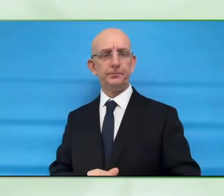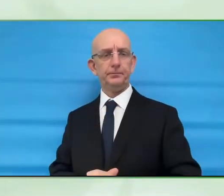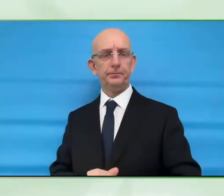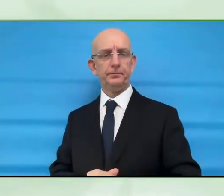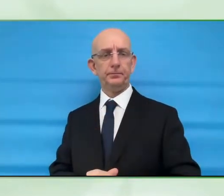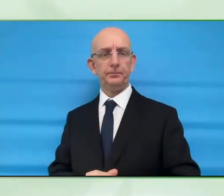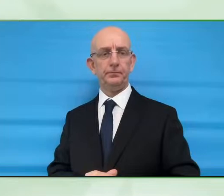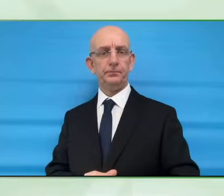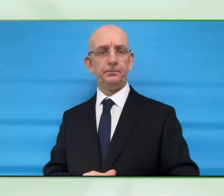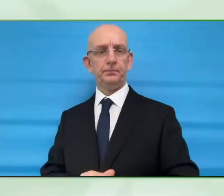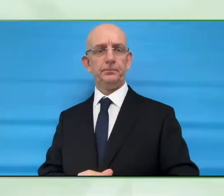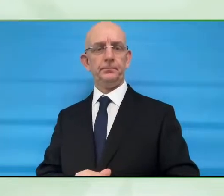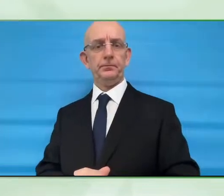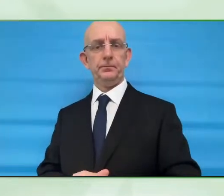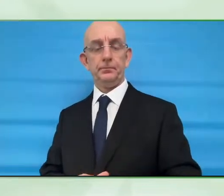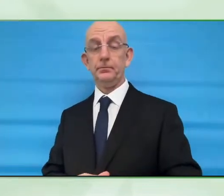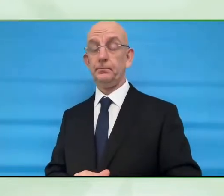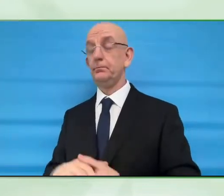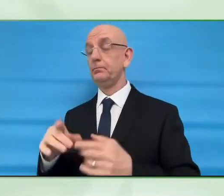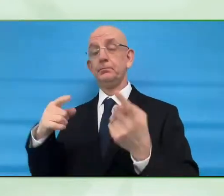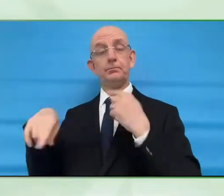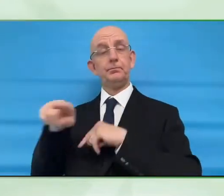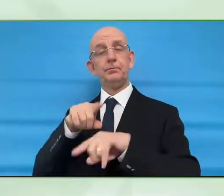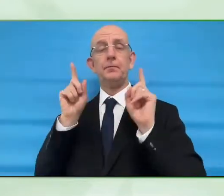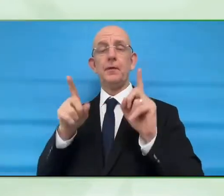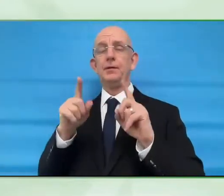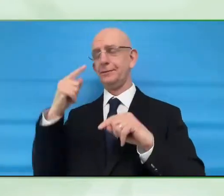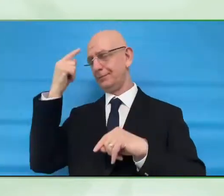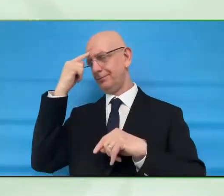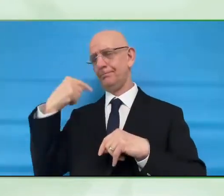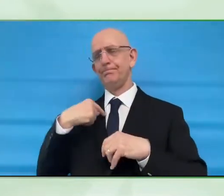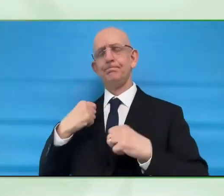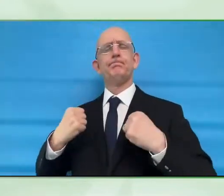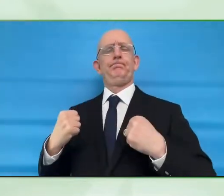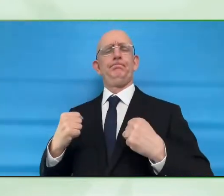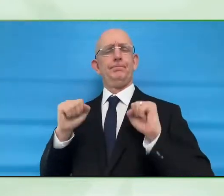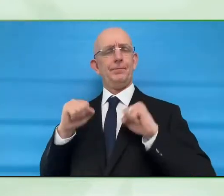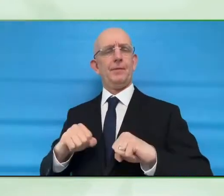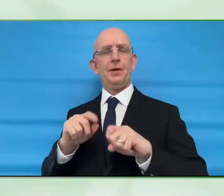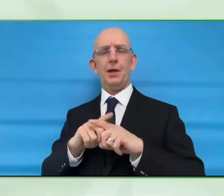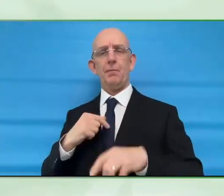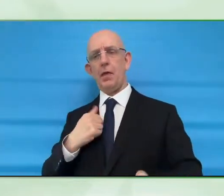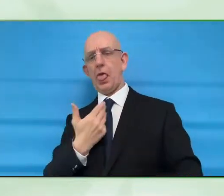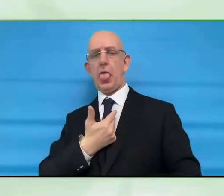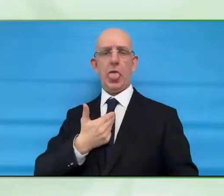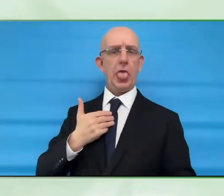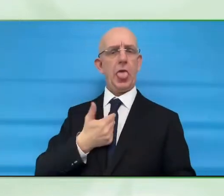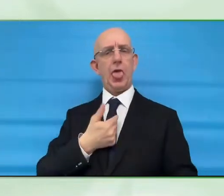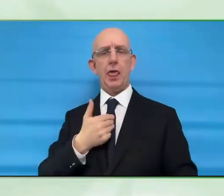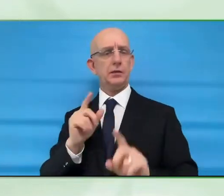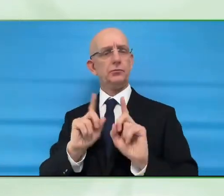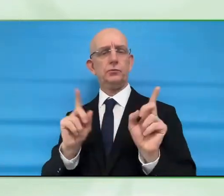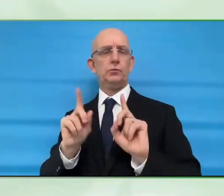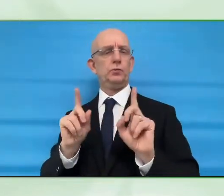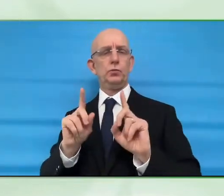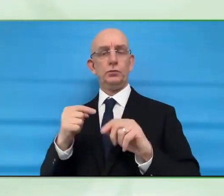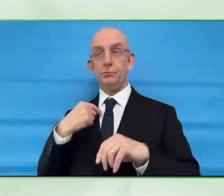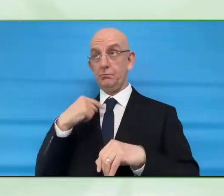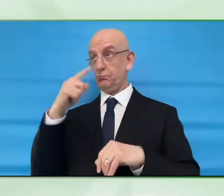the opposite. I'm going to give you a clue, it's the opposite, a lot of people think of XY graph, everything